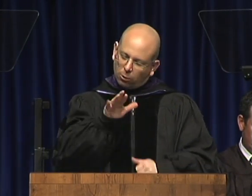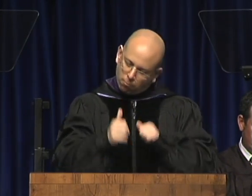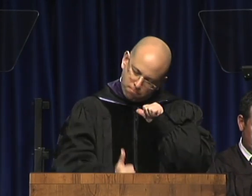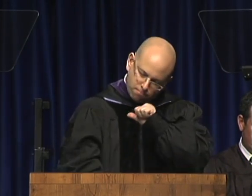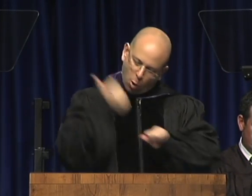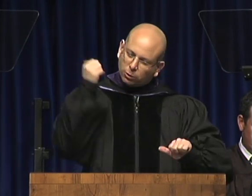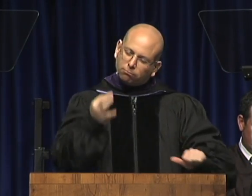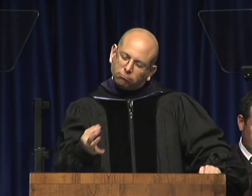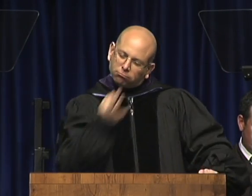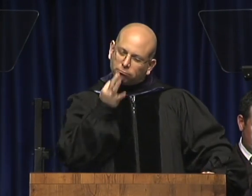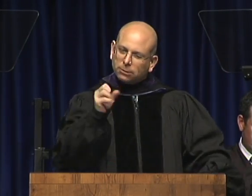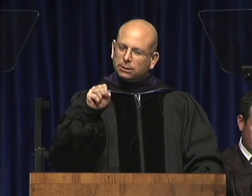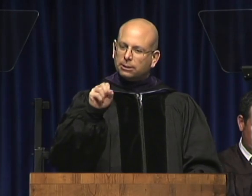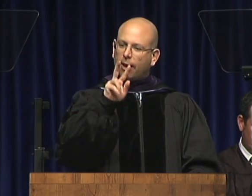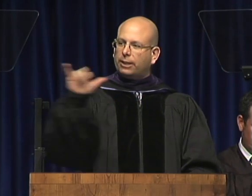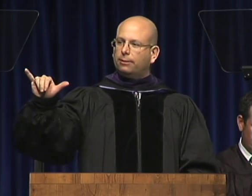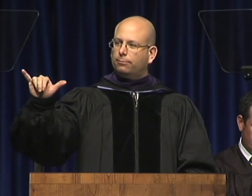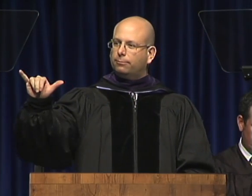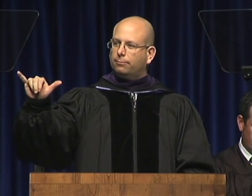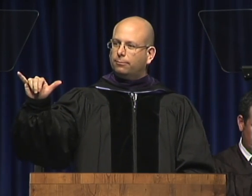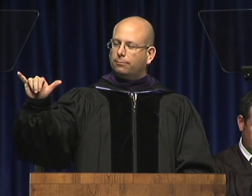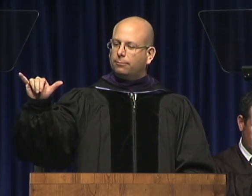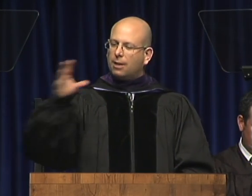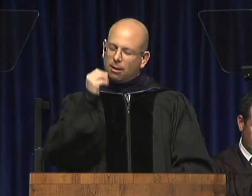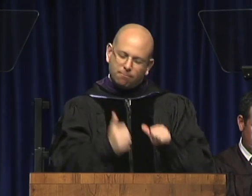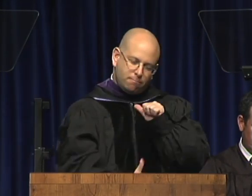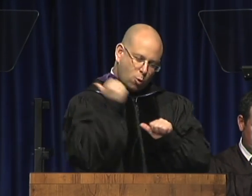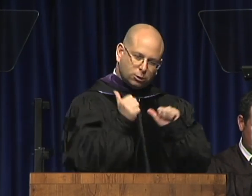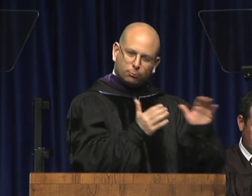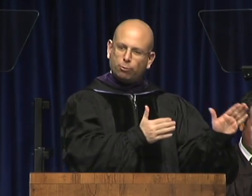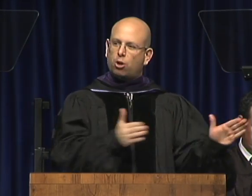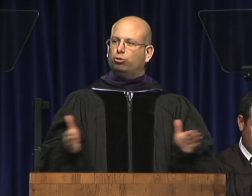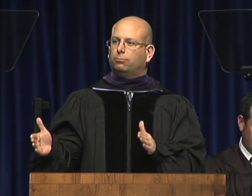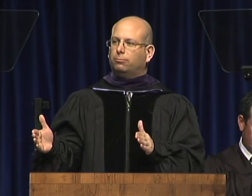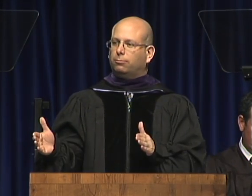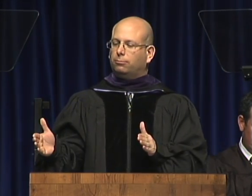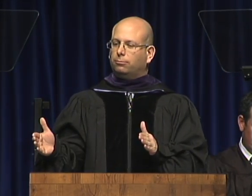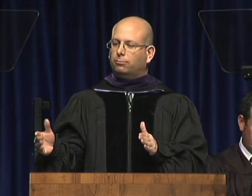Each you will need to be at your most savvy and most prepared.